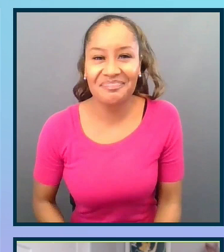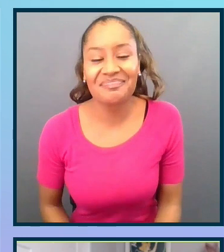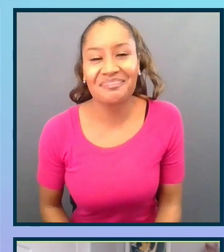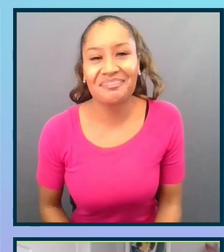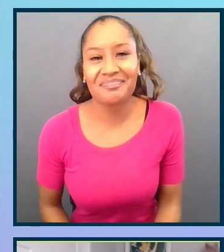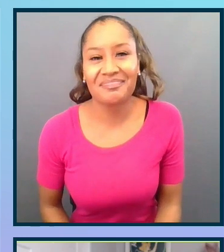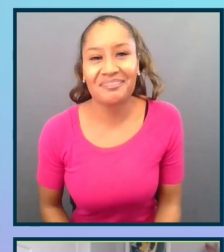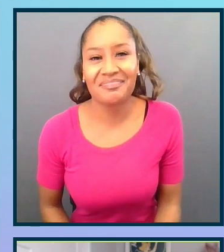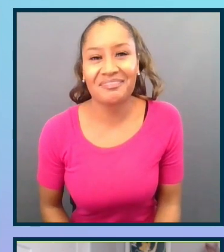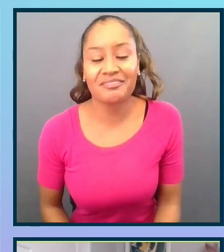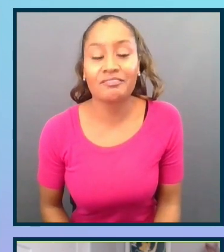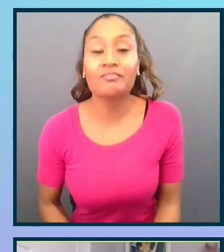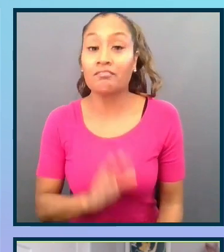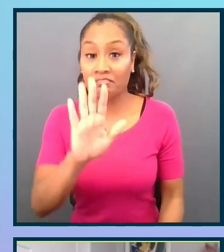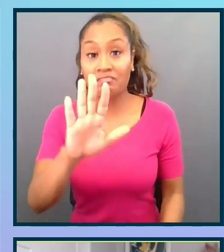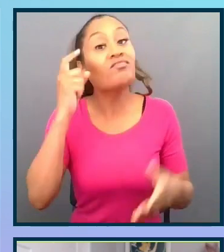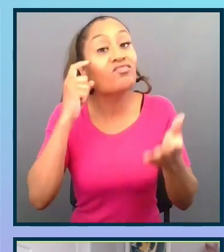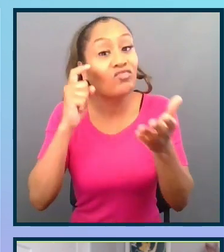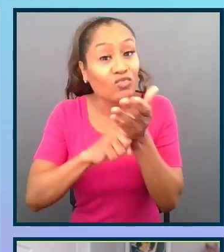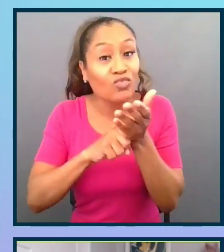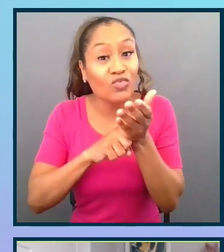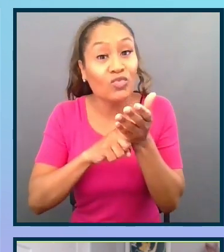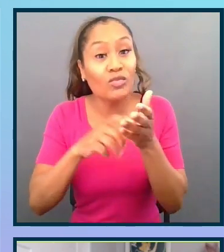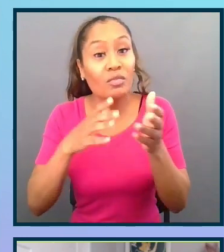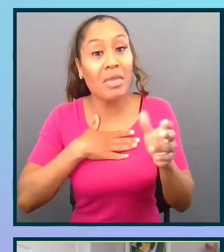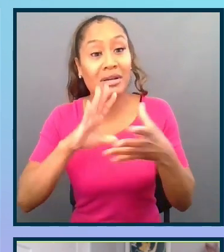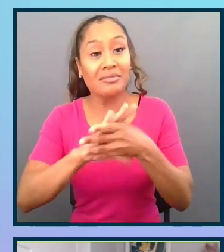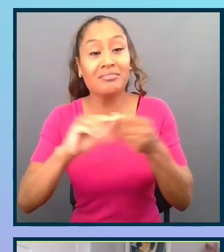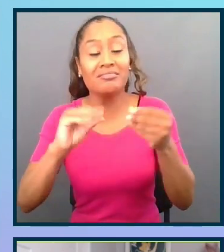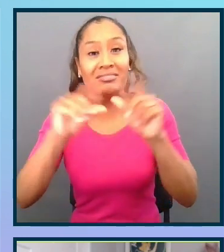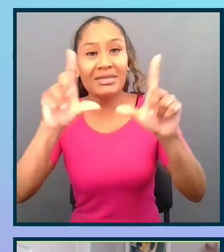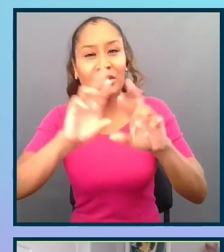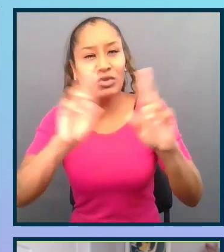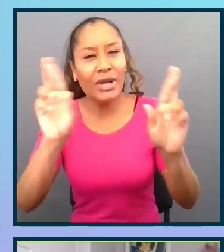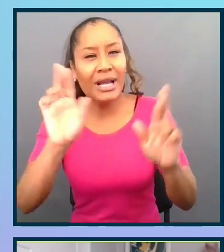Now, you may have noticed throughout this section, I've included links of different resources.